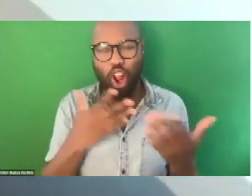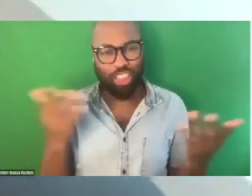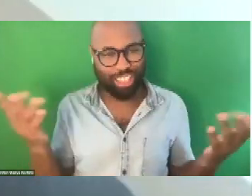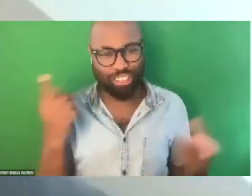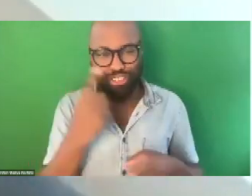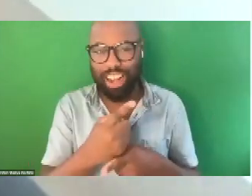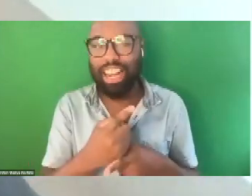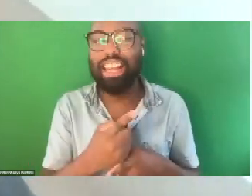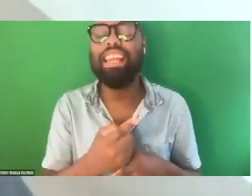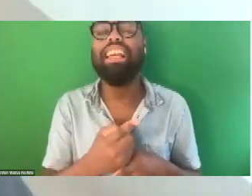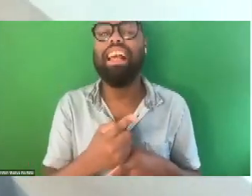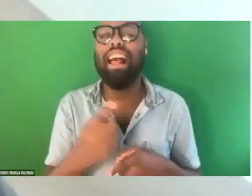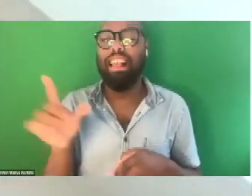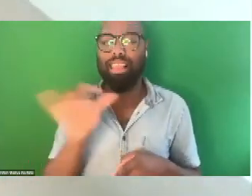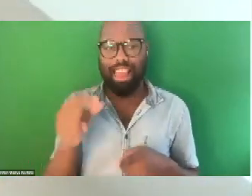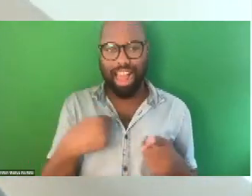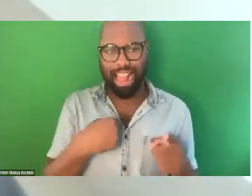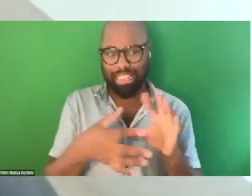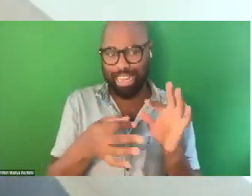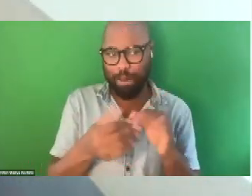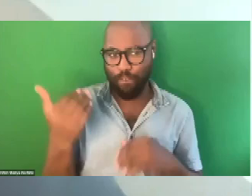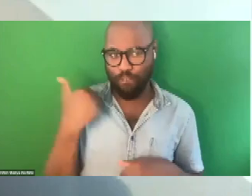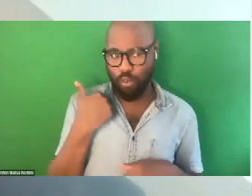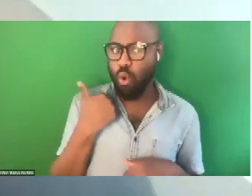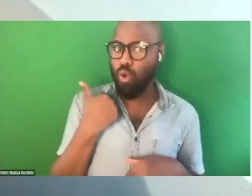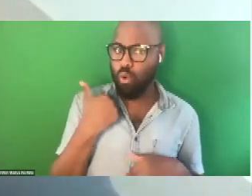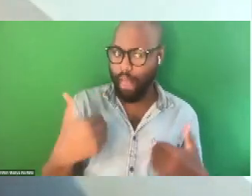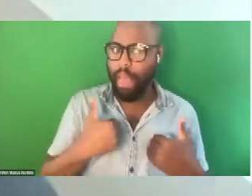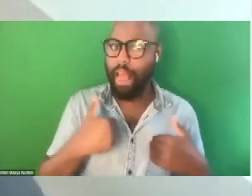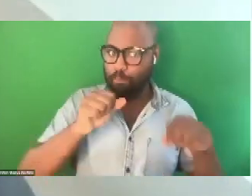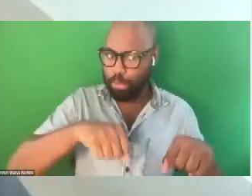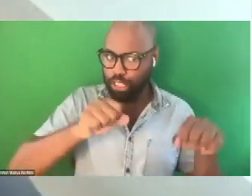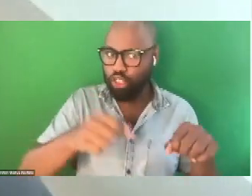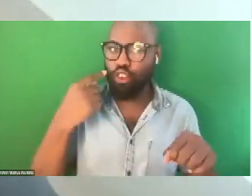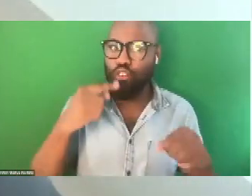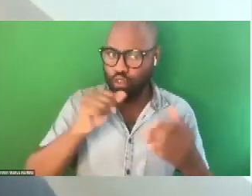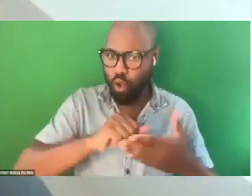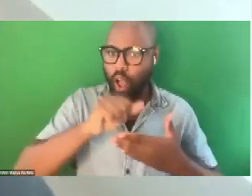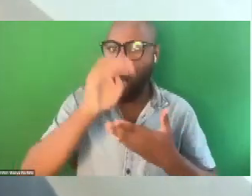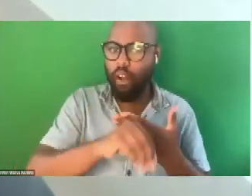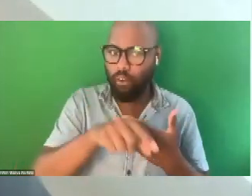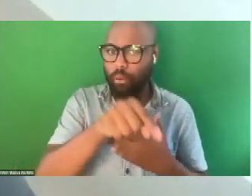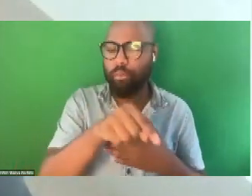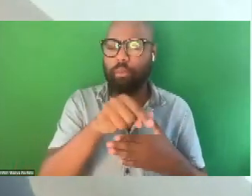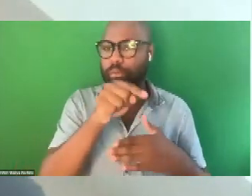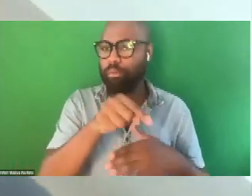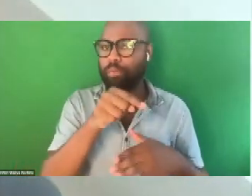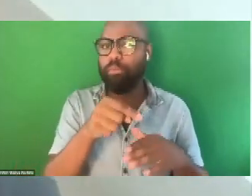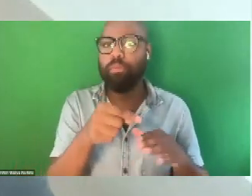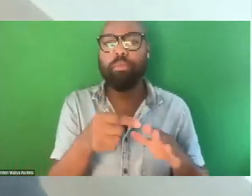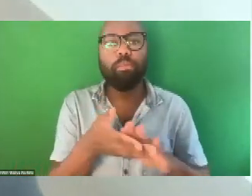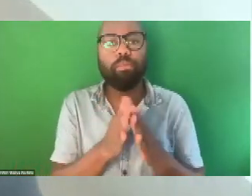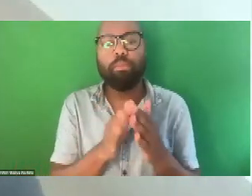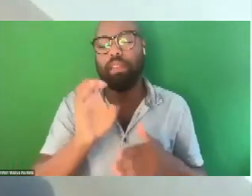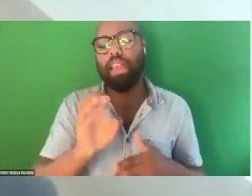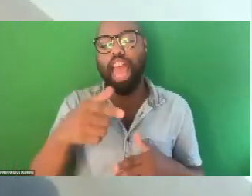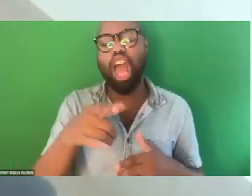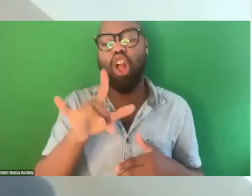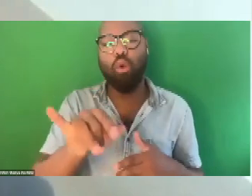I think there are some potential, is some potential for algorithms to actually be equity enhancing if they're done properly.